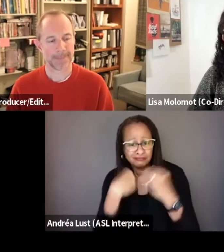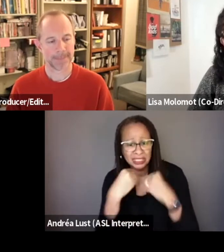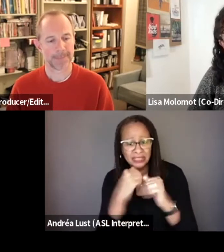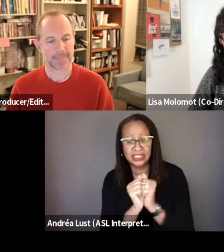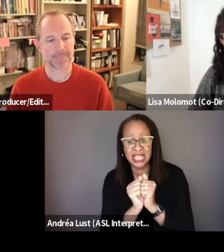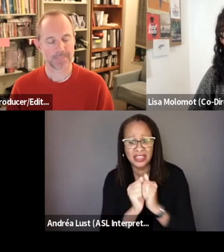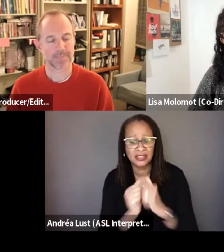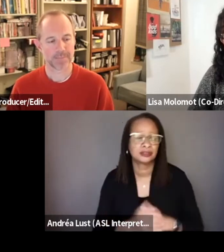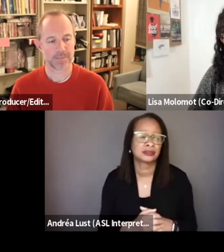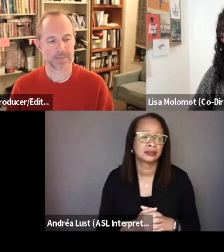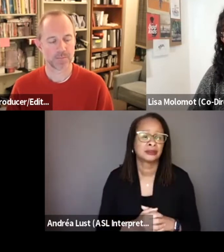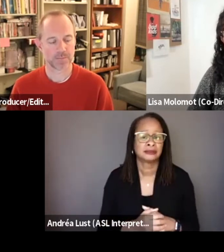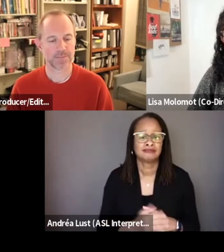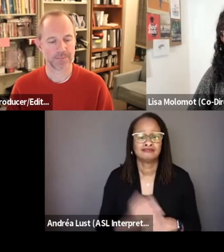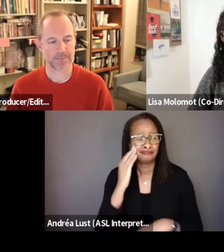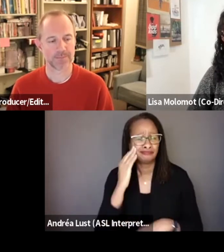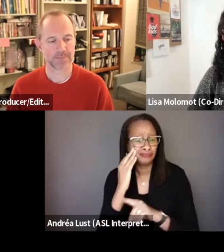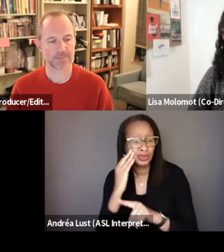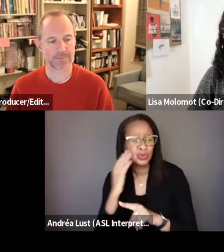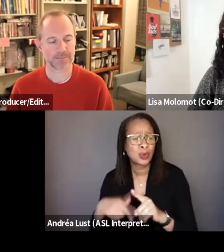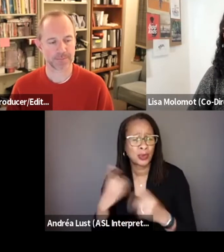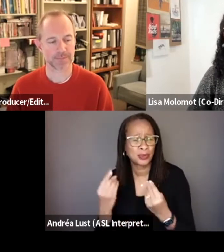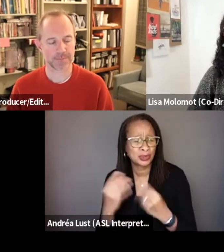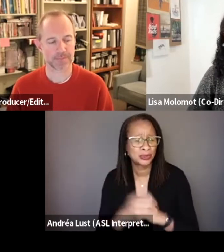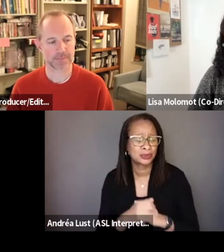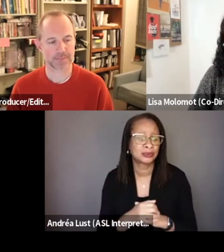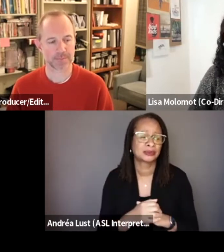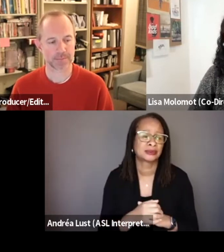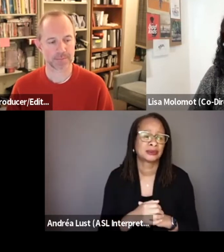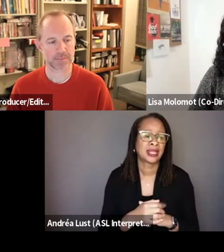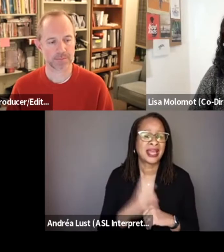They knew what we were doing. I think it's about building trust